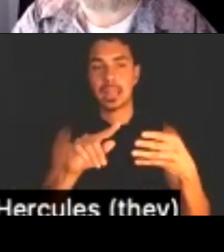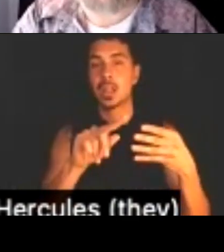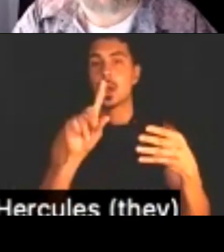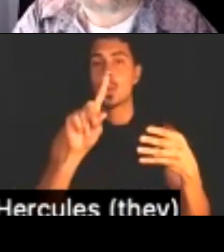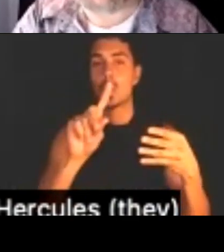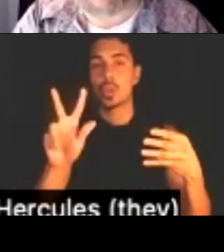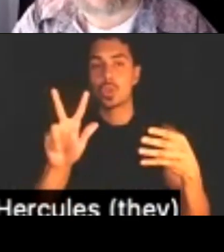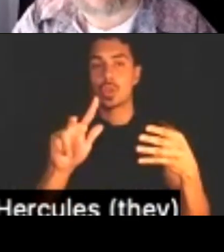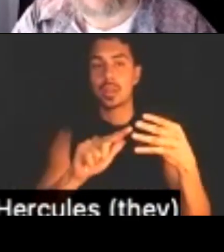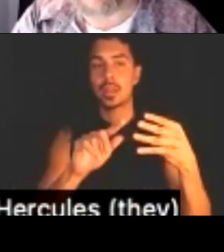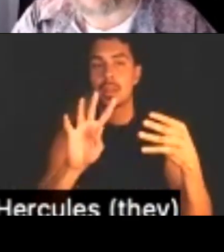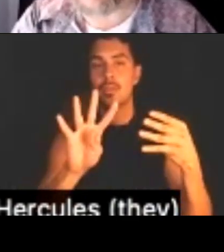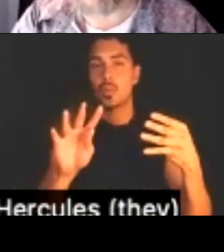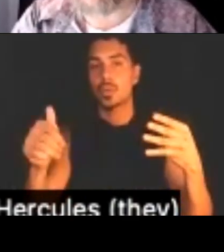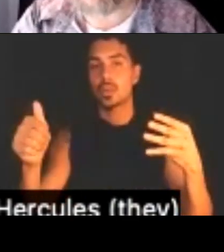or more than 11 clients.